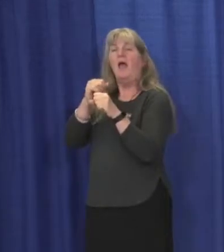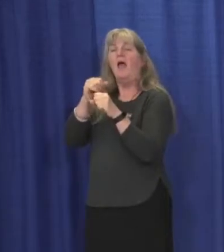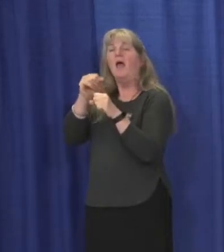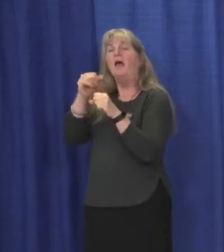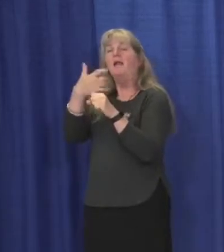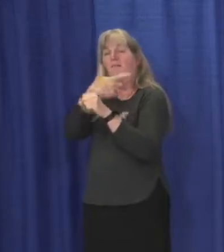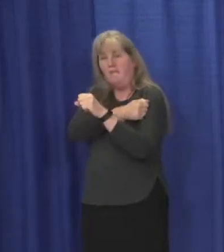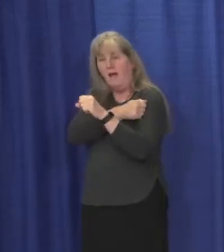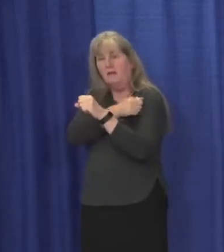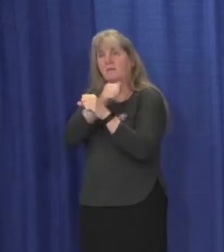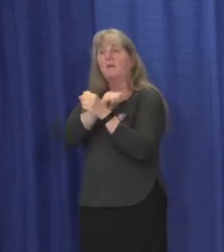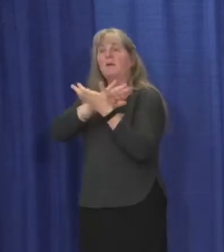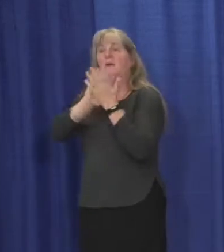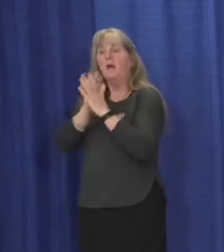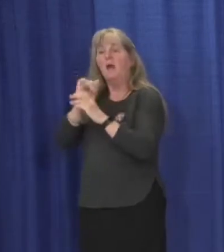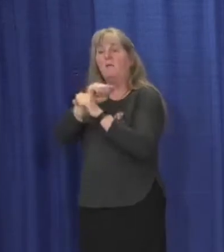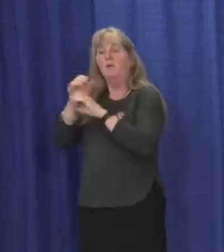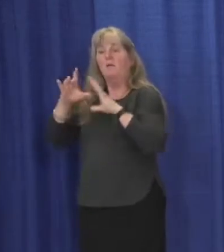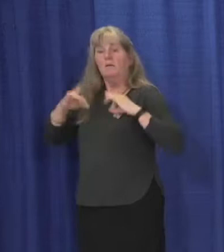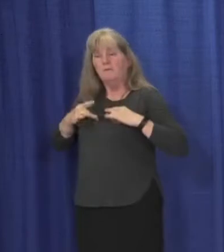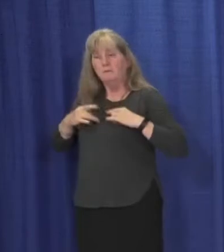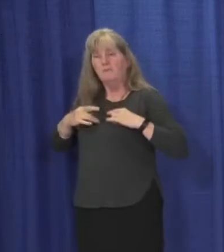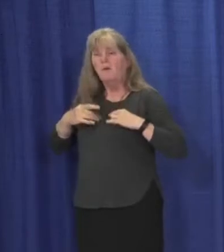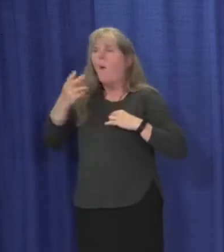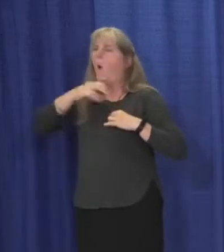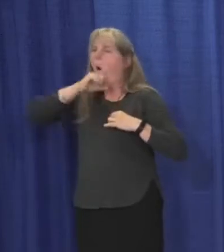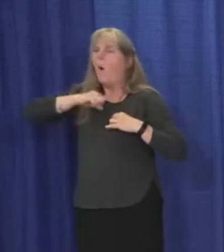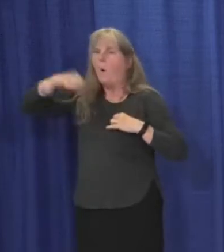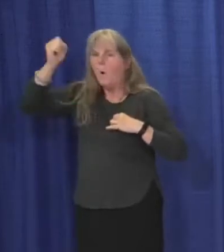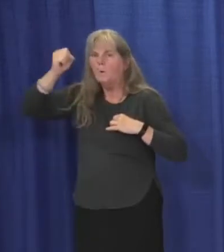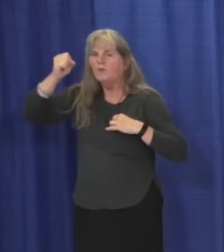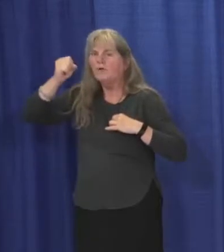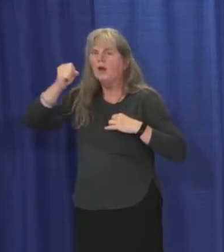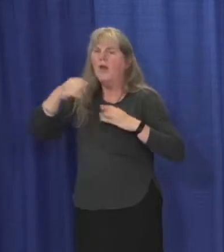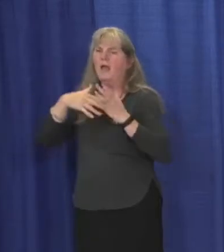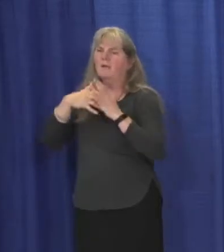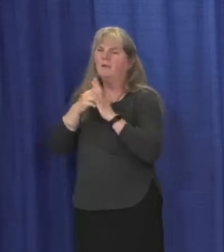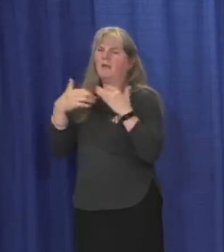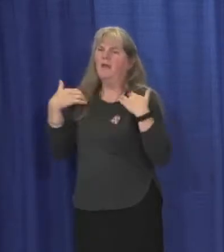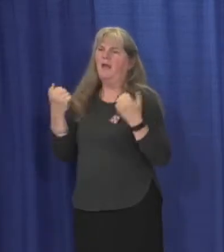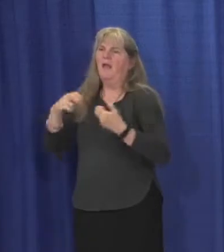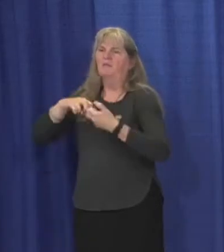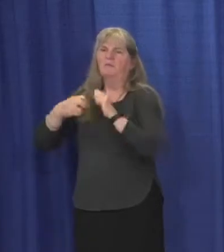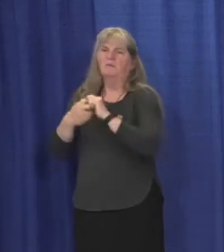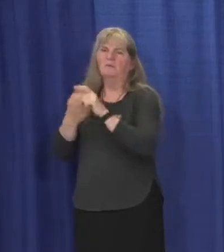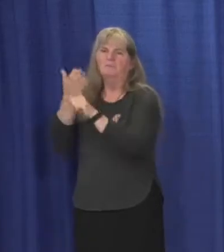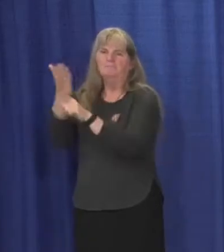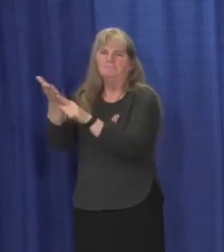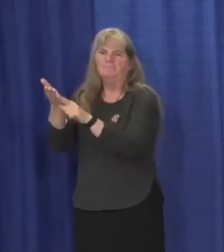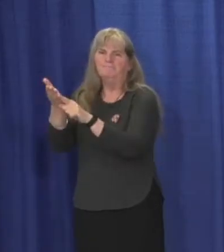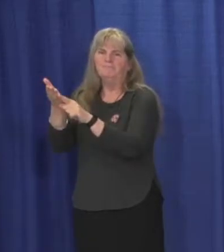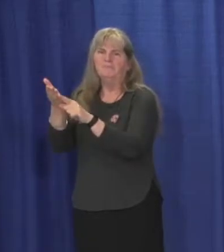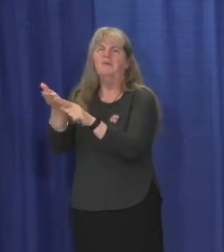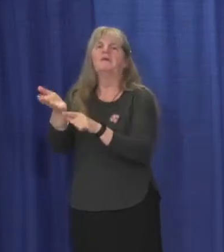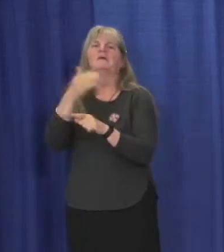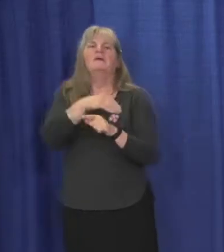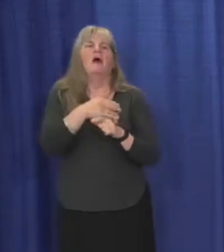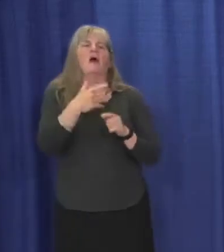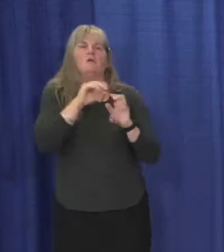people who were fully vaccinated more susceptible to infection while vaccinated and to more serious outcomes such as